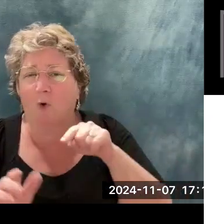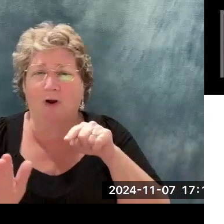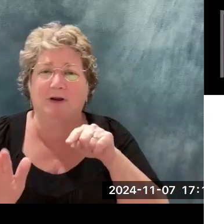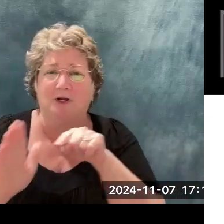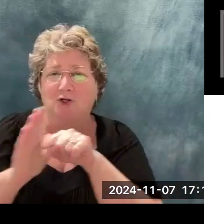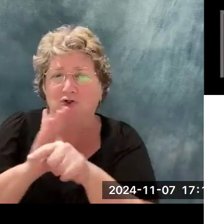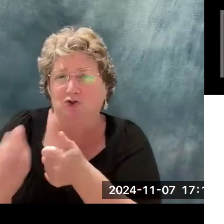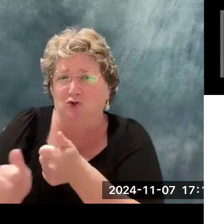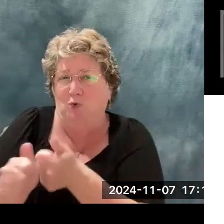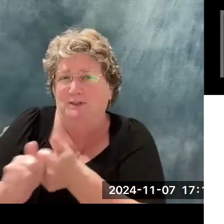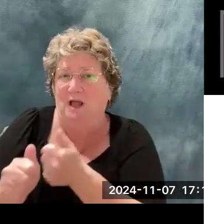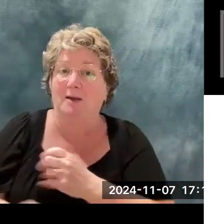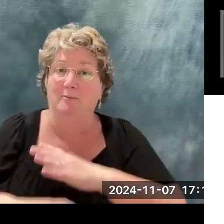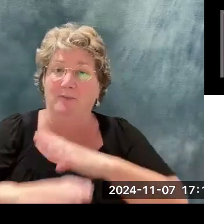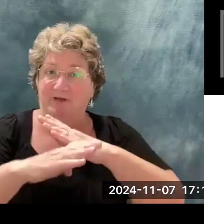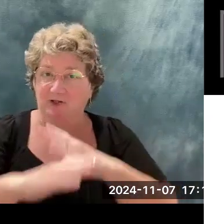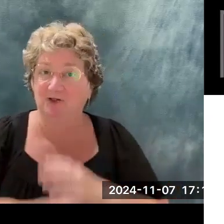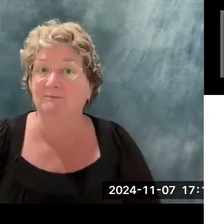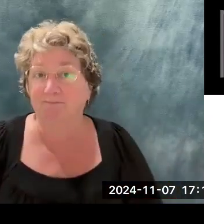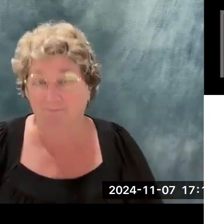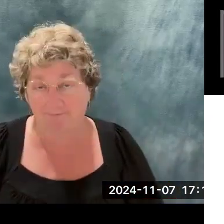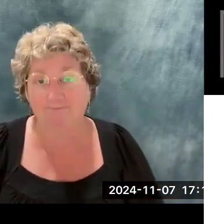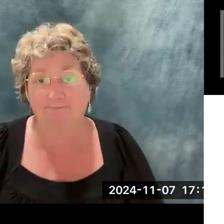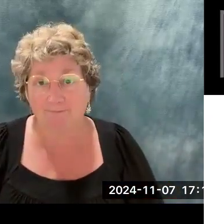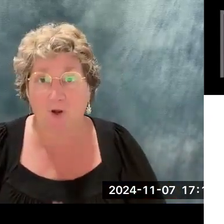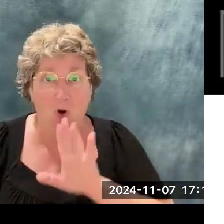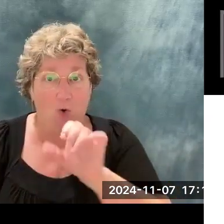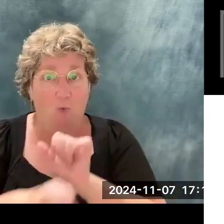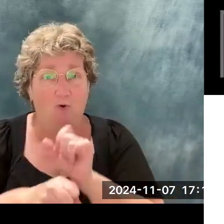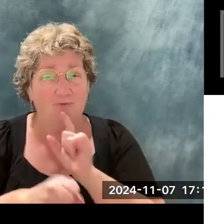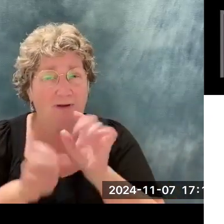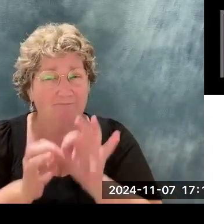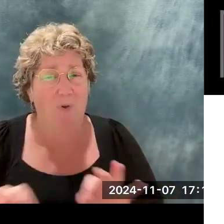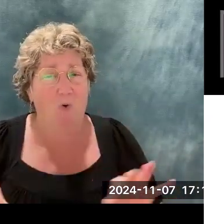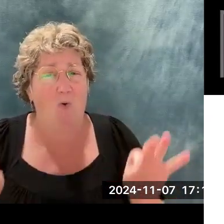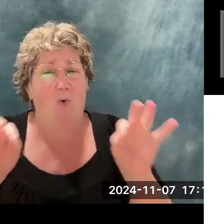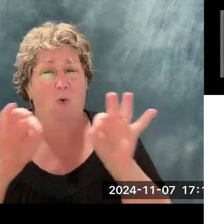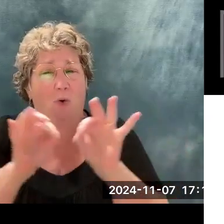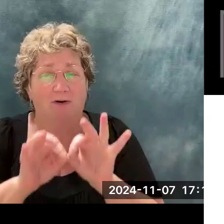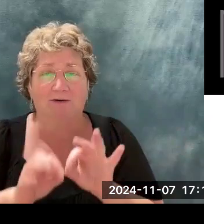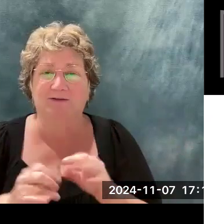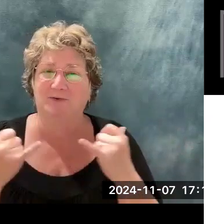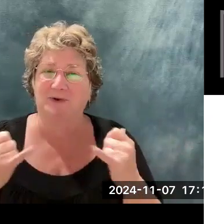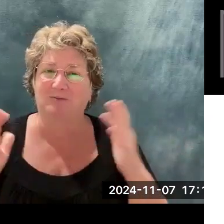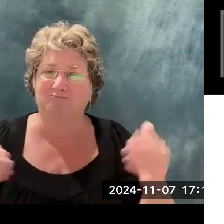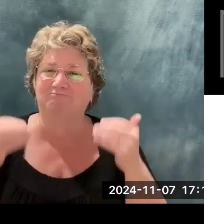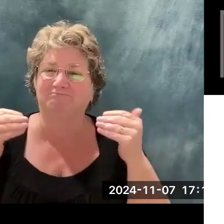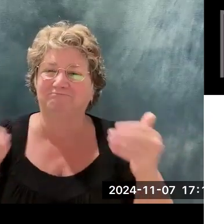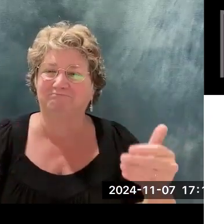would not even be here today if it were not for her work. Without further ado, Dr. Bozak, the virtual floor is yours.